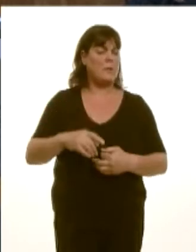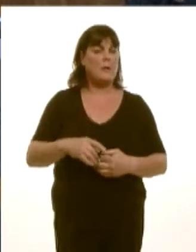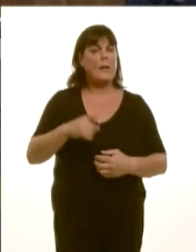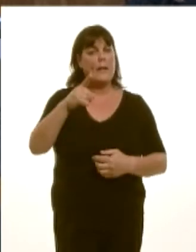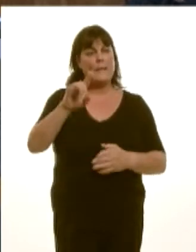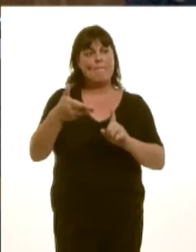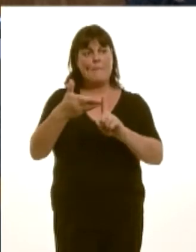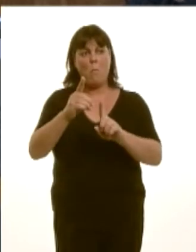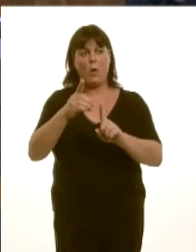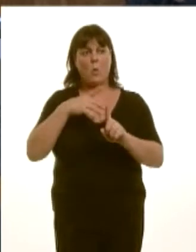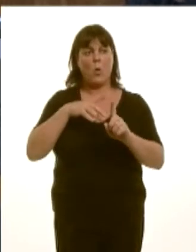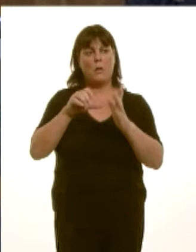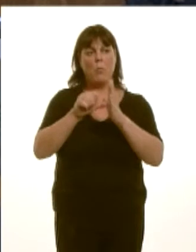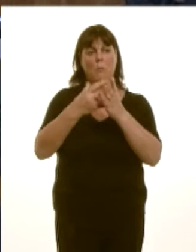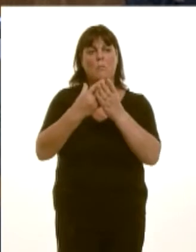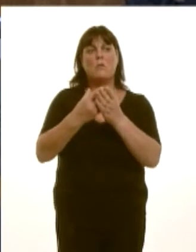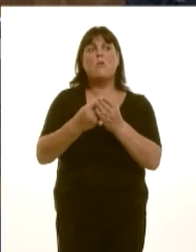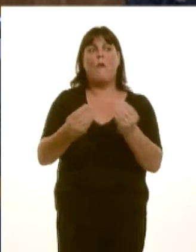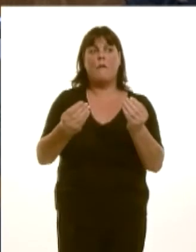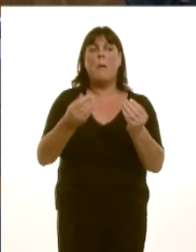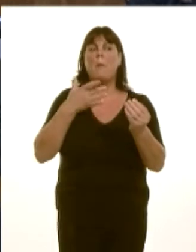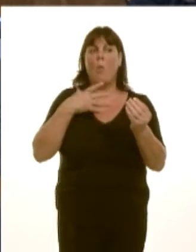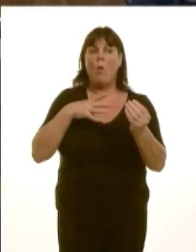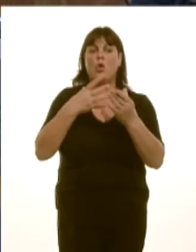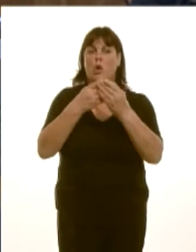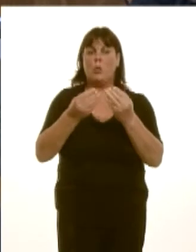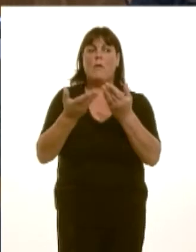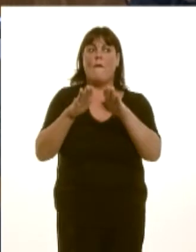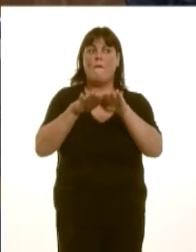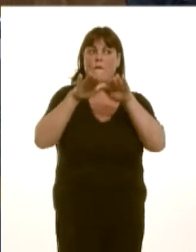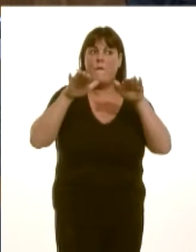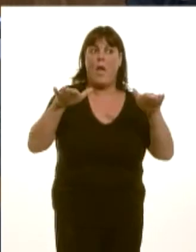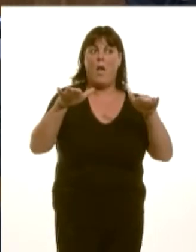is fair and that delivers—and it is the hope of all involved, now that we are close